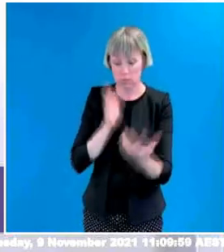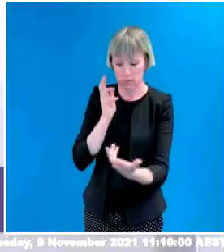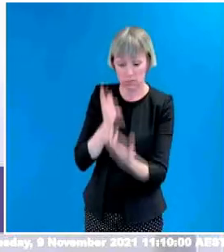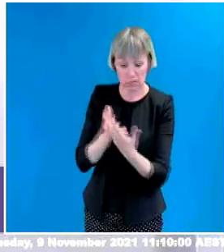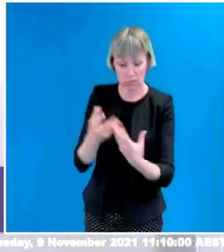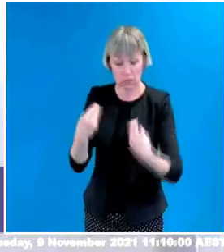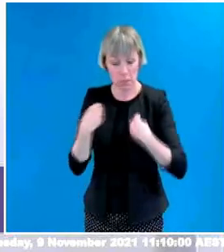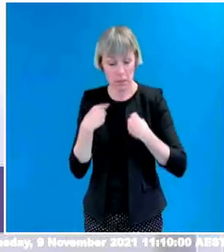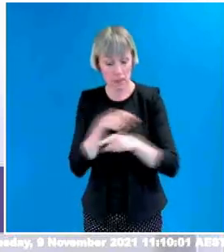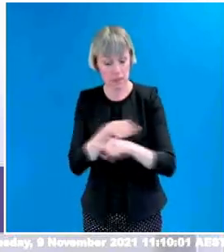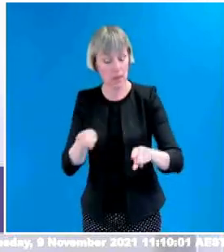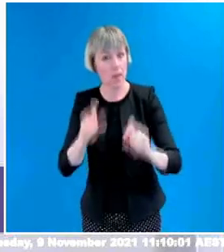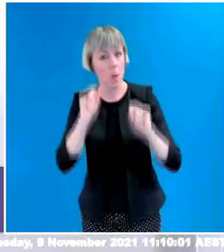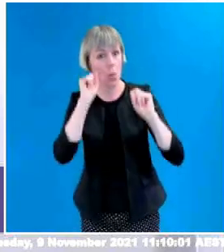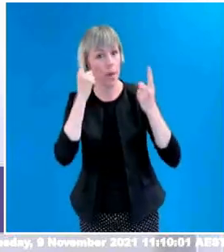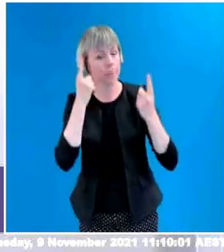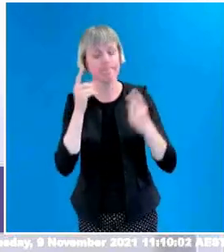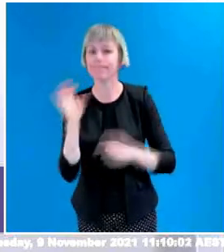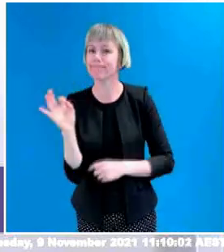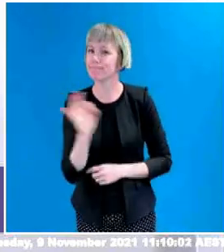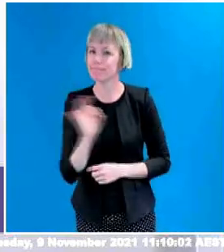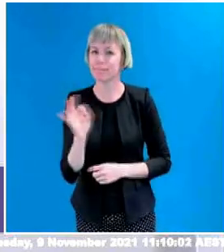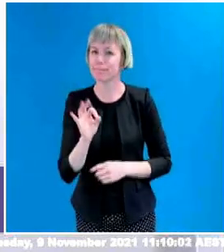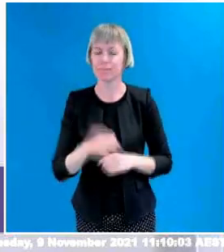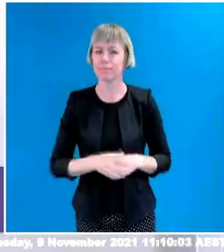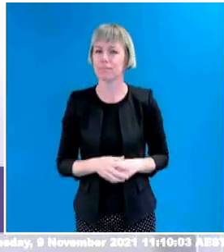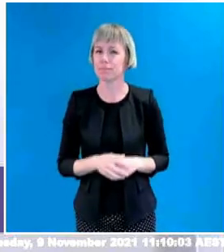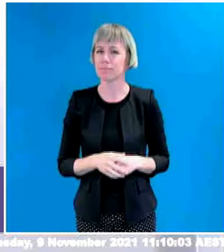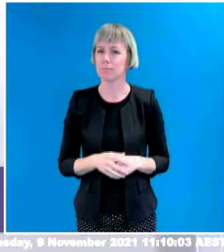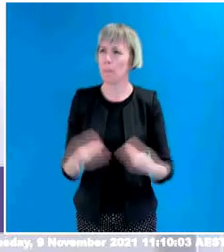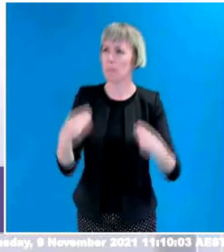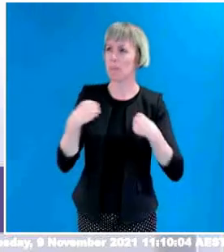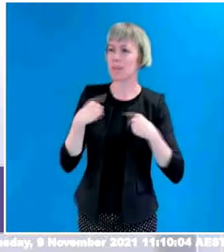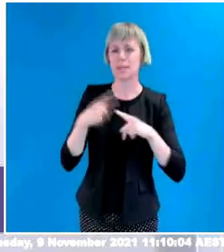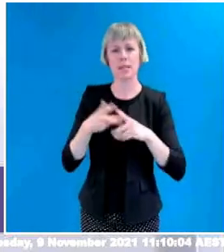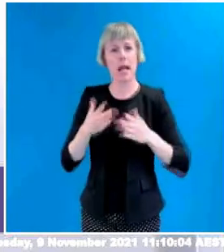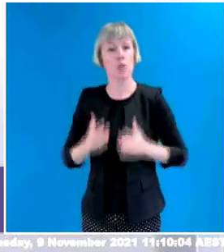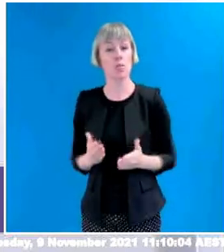So you haven't seen the business and human rights movement really focus on